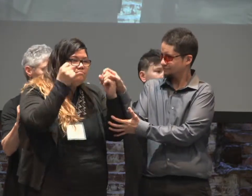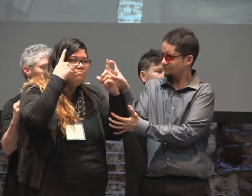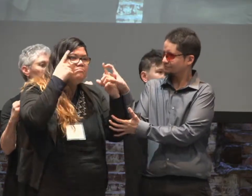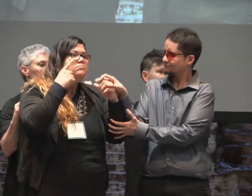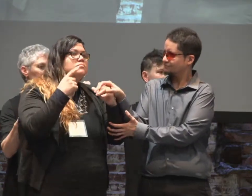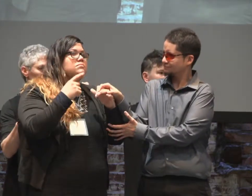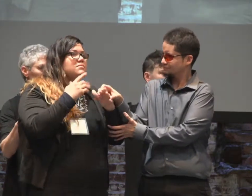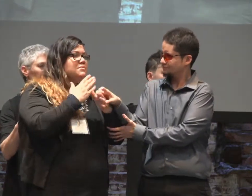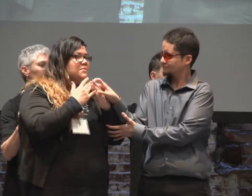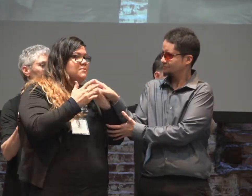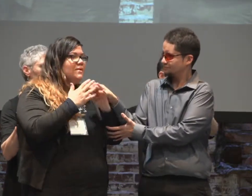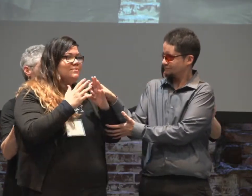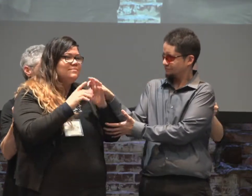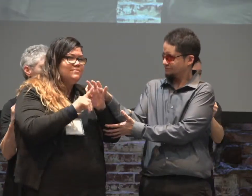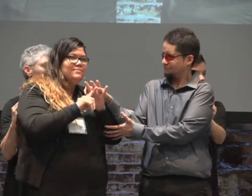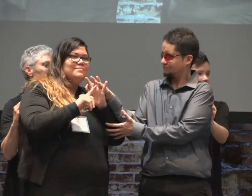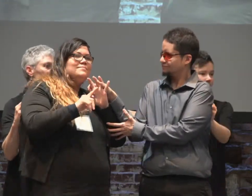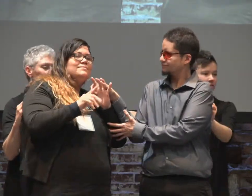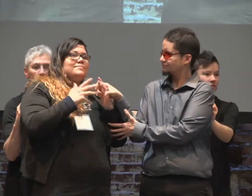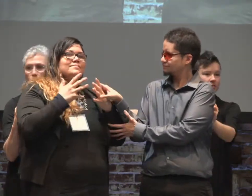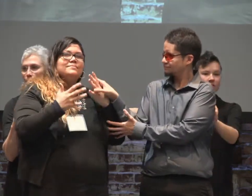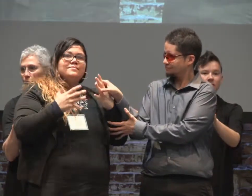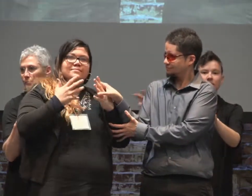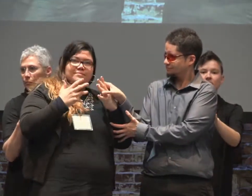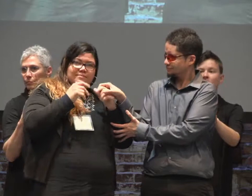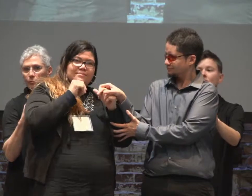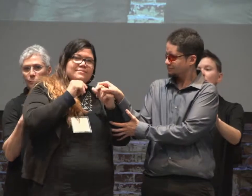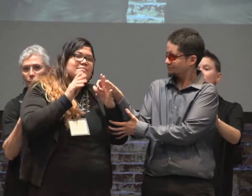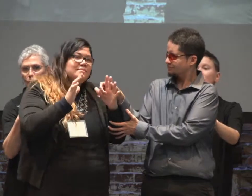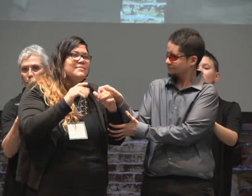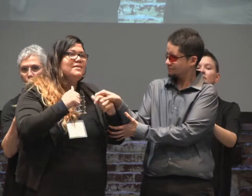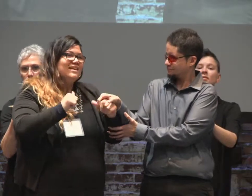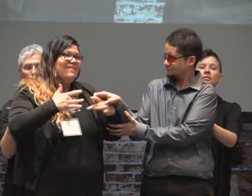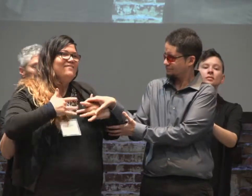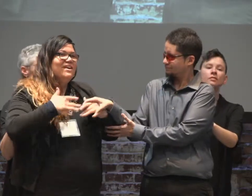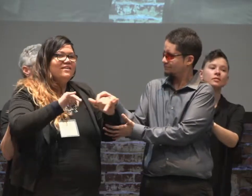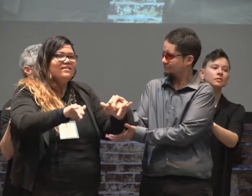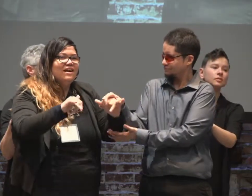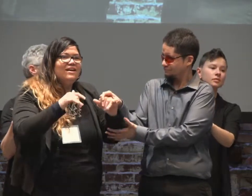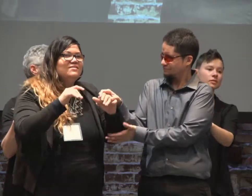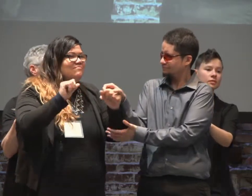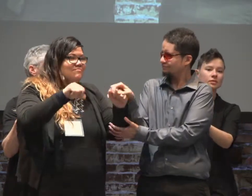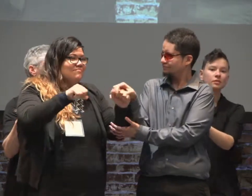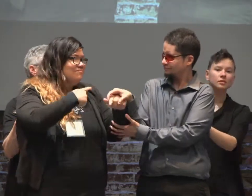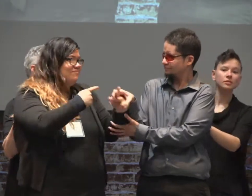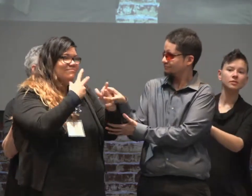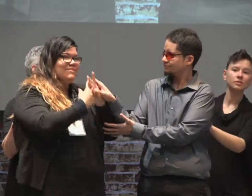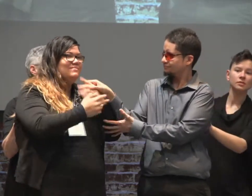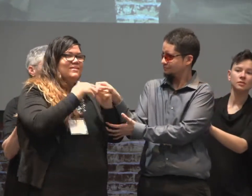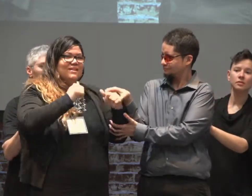and how we communicate using tactile ASL, and other strategies that we felt